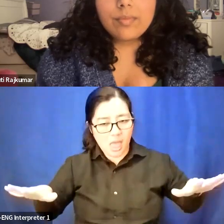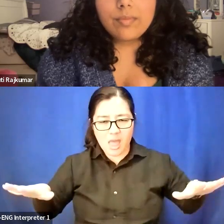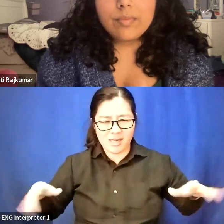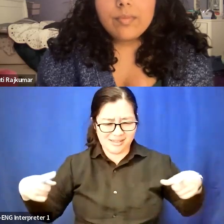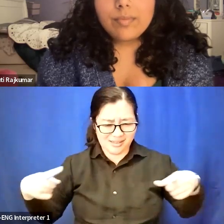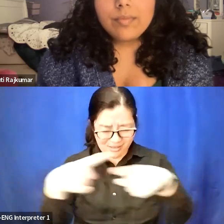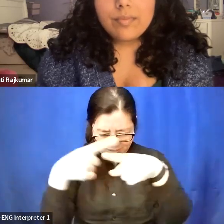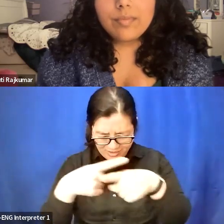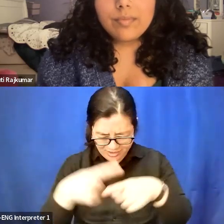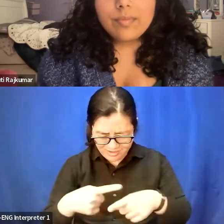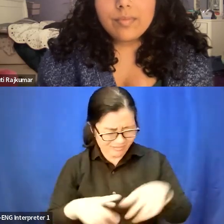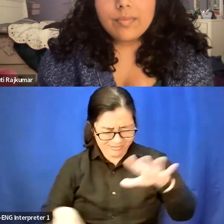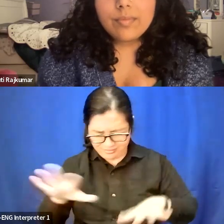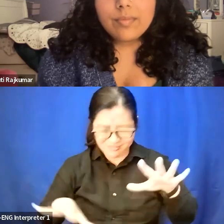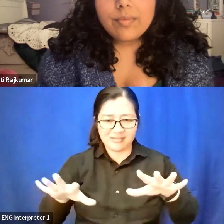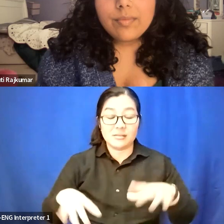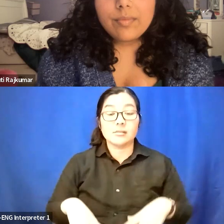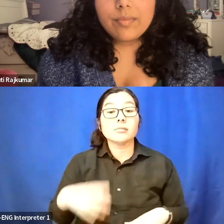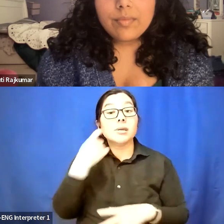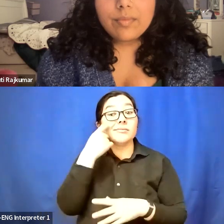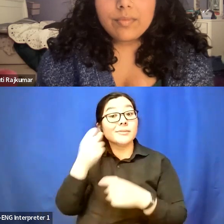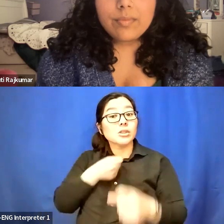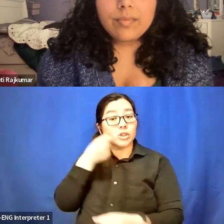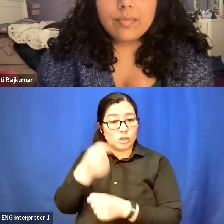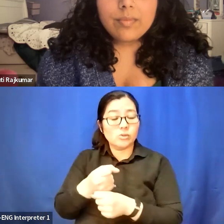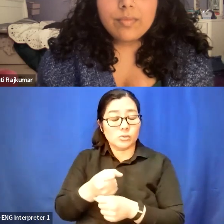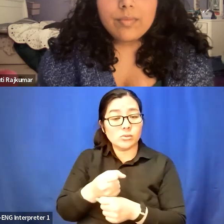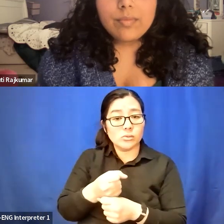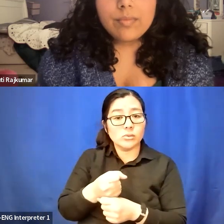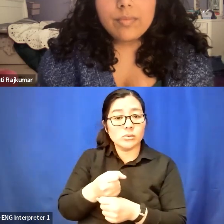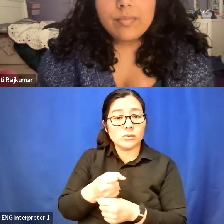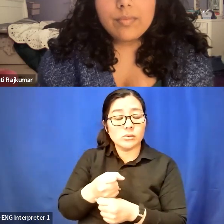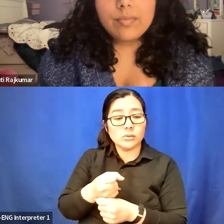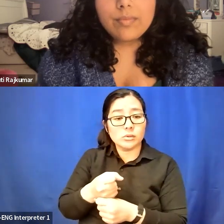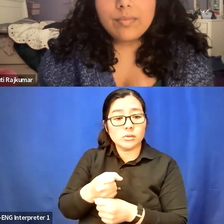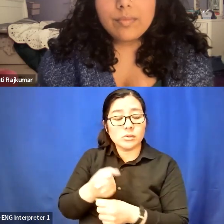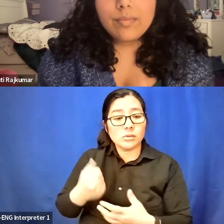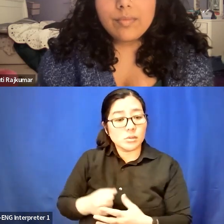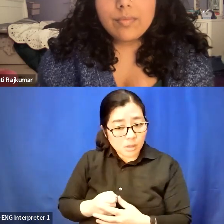But like in recent years, you know, I have really worked to become proud